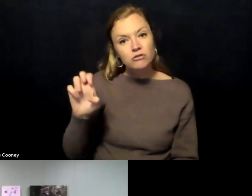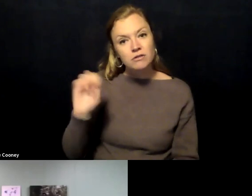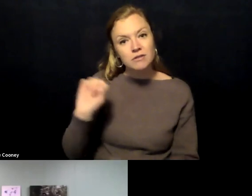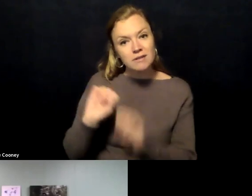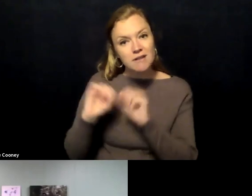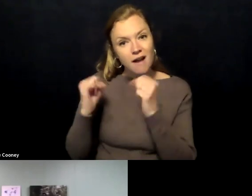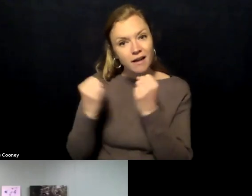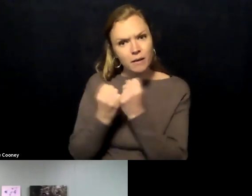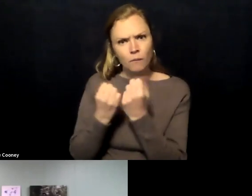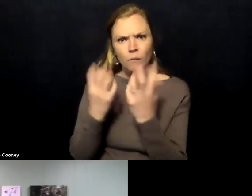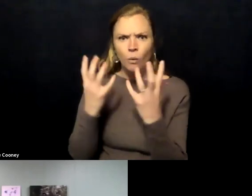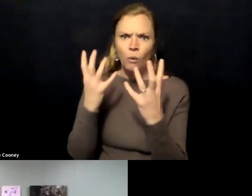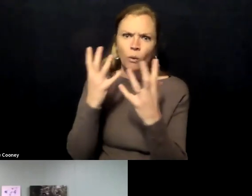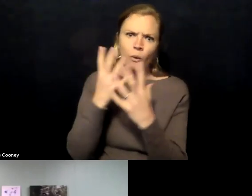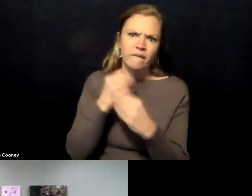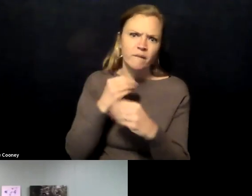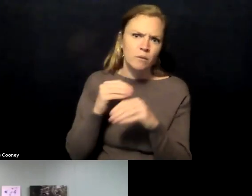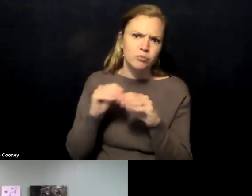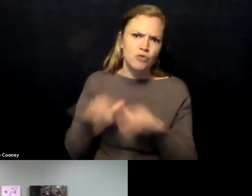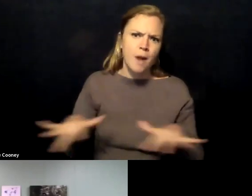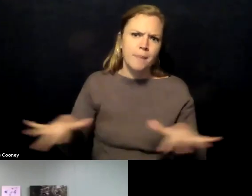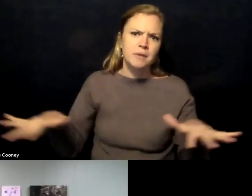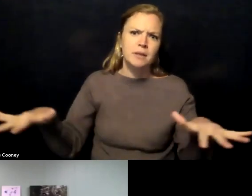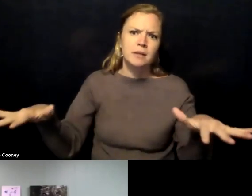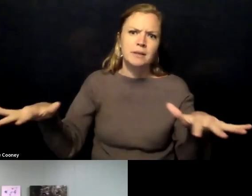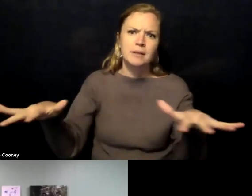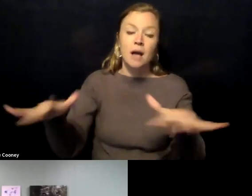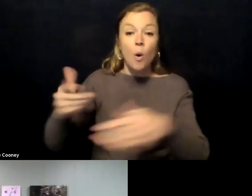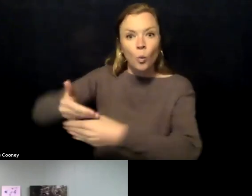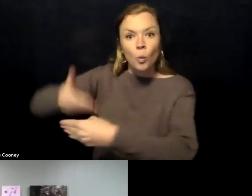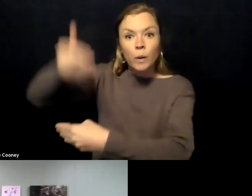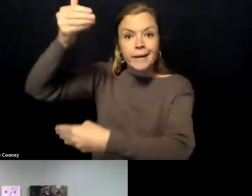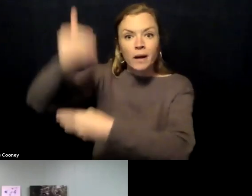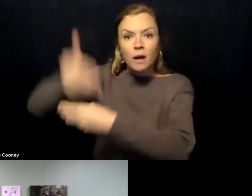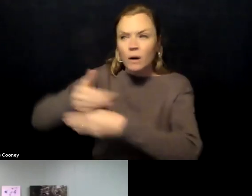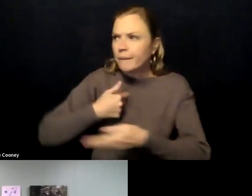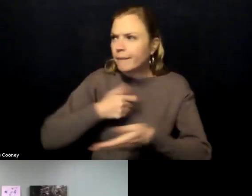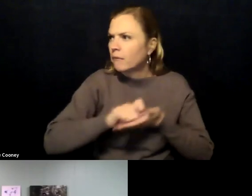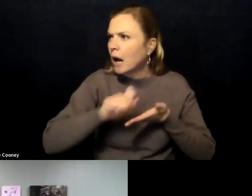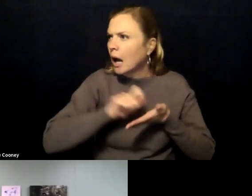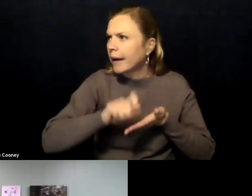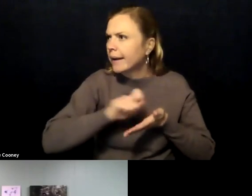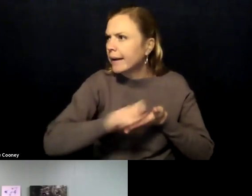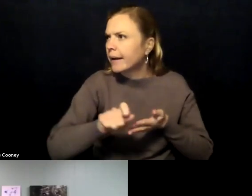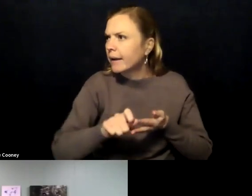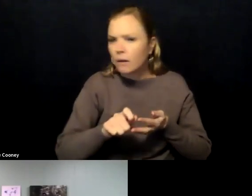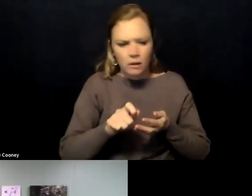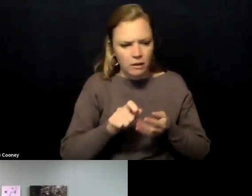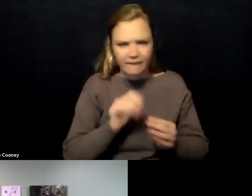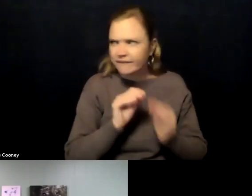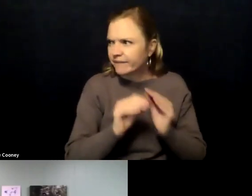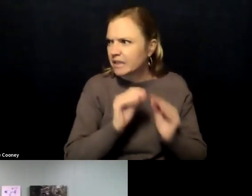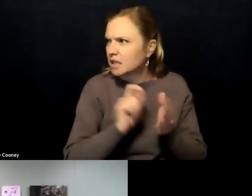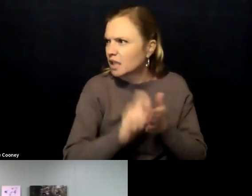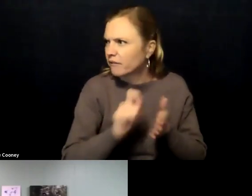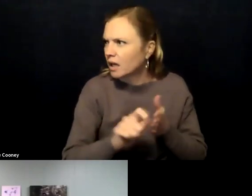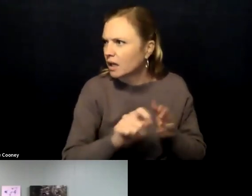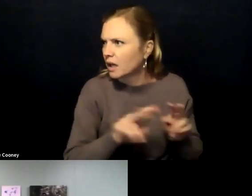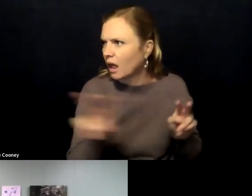I would be sitting at my desk writing about horticulture or editing other people's articles about horticulture and